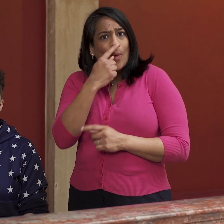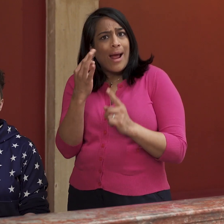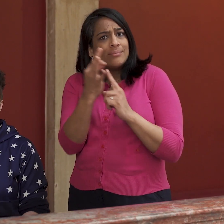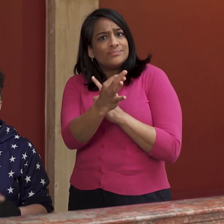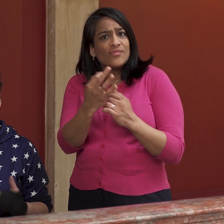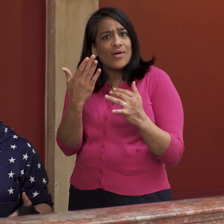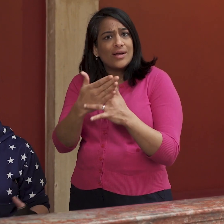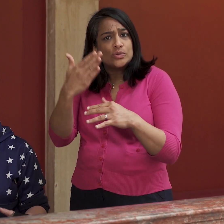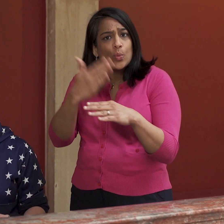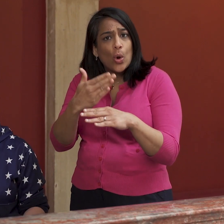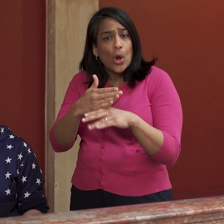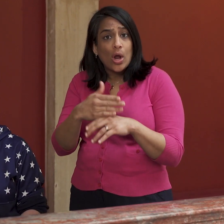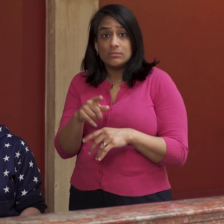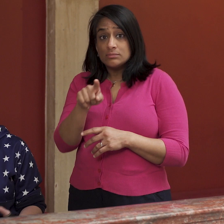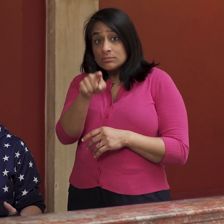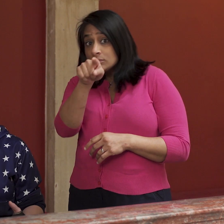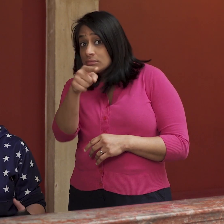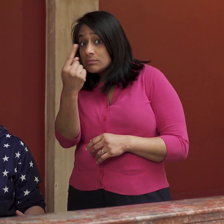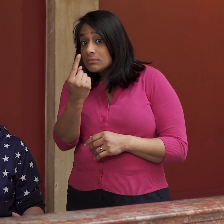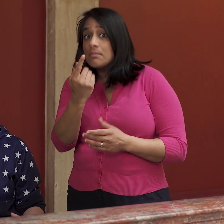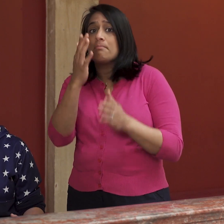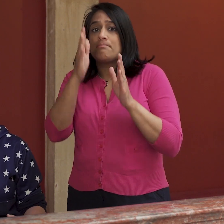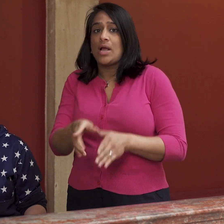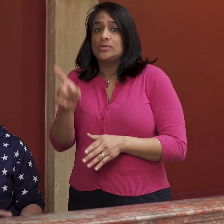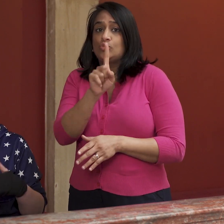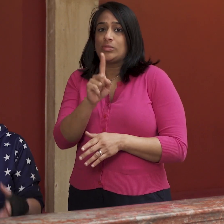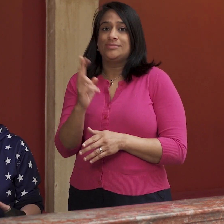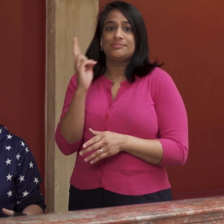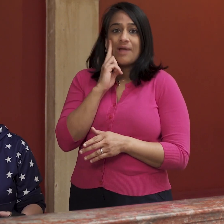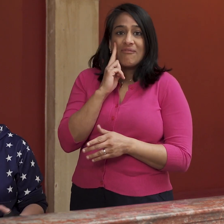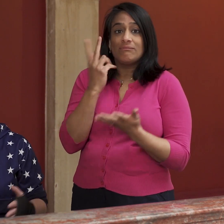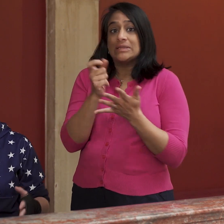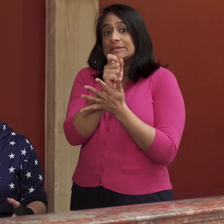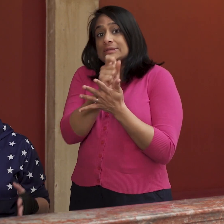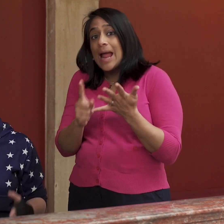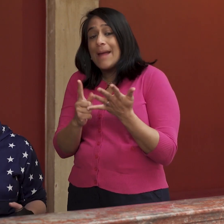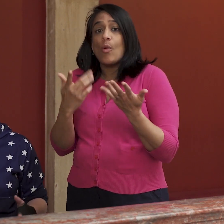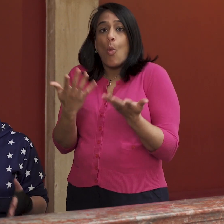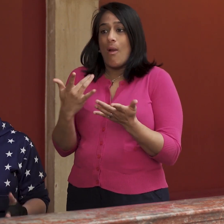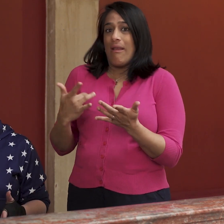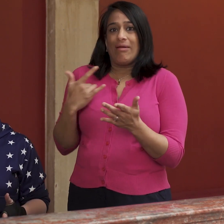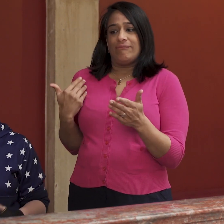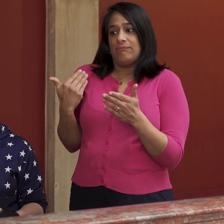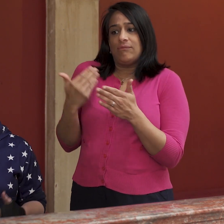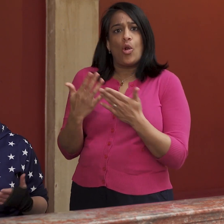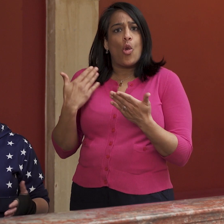Let’s talk about who can apply for Access to Work. biscuit To get help you must be deaf, disabled